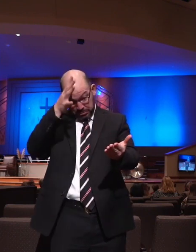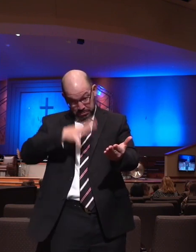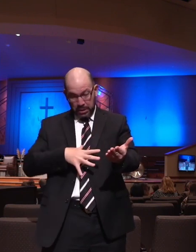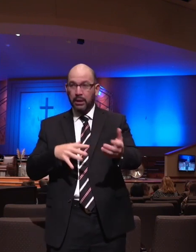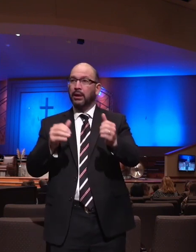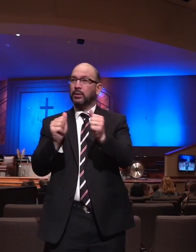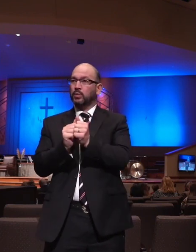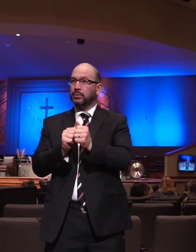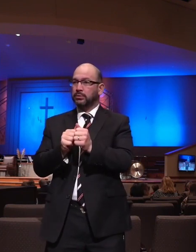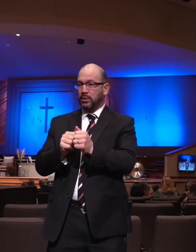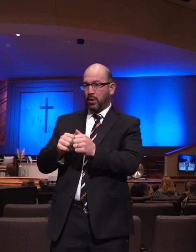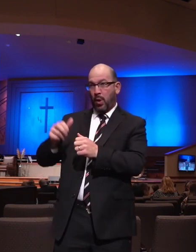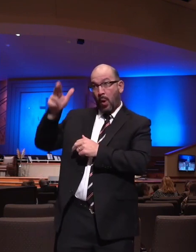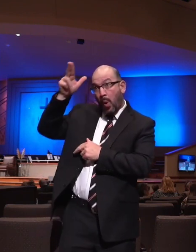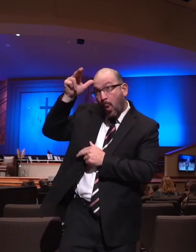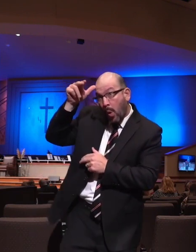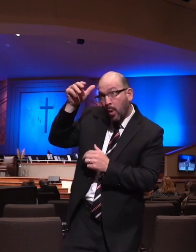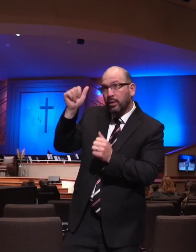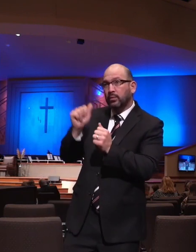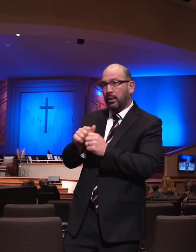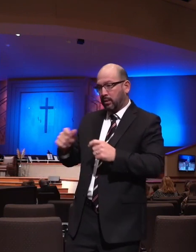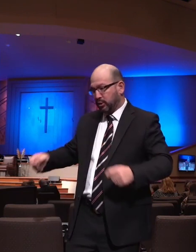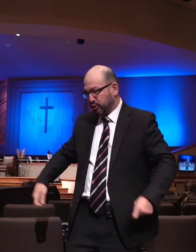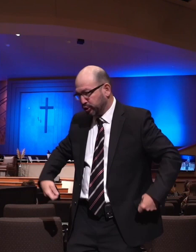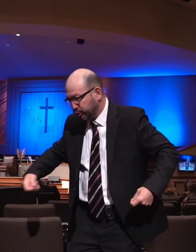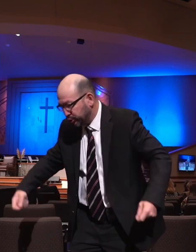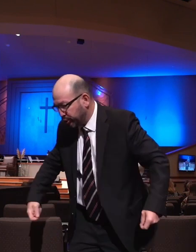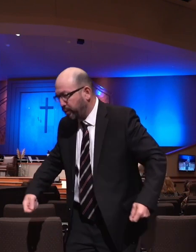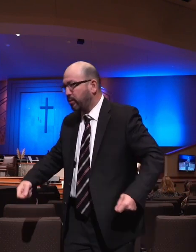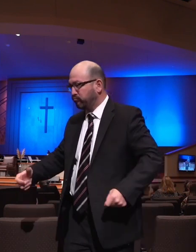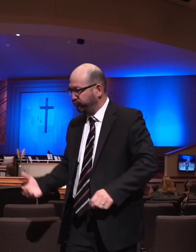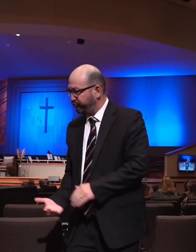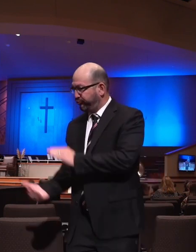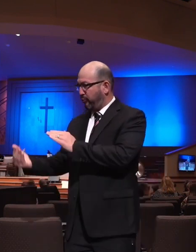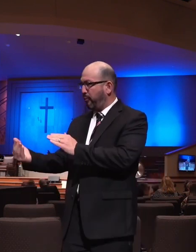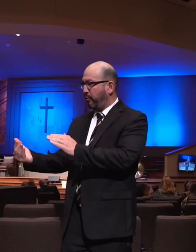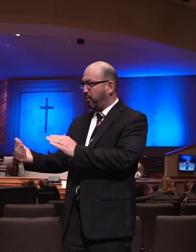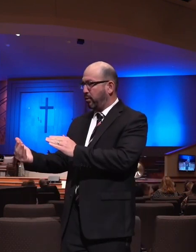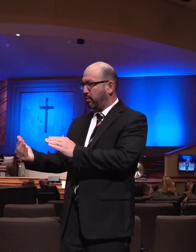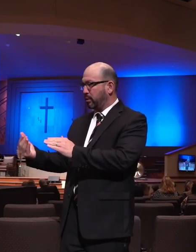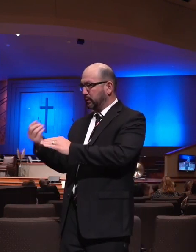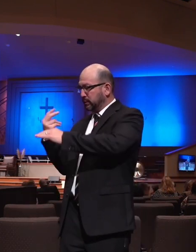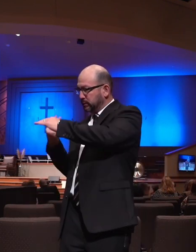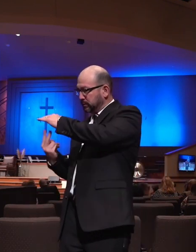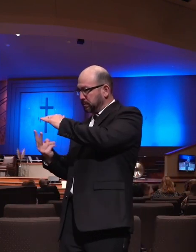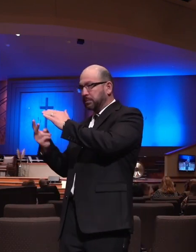his chariot and stood at the door at the house of Elisha I just love this and